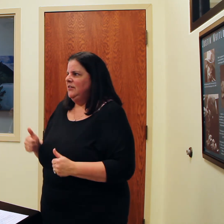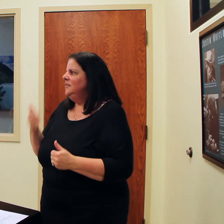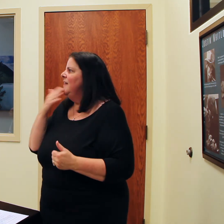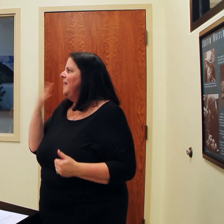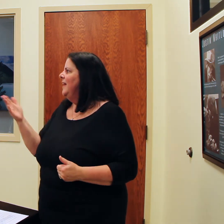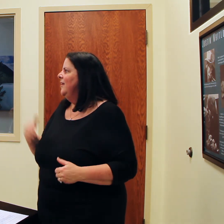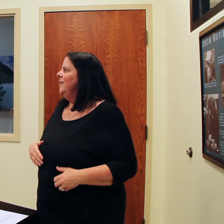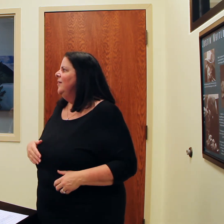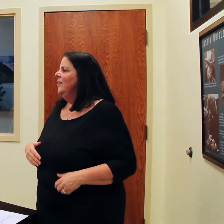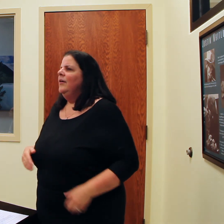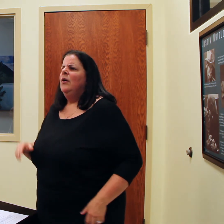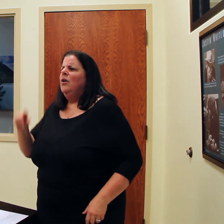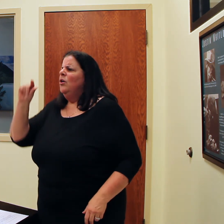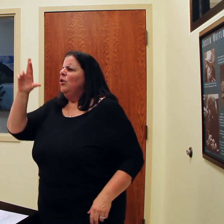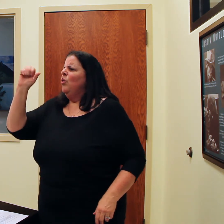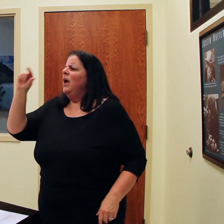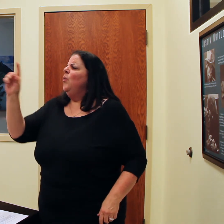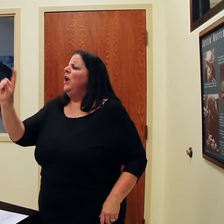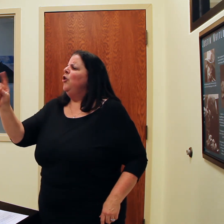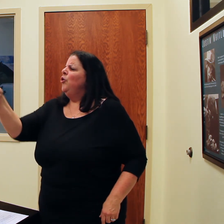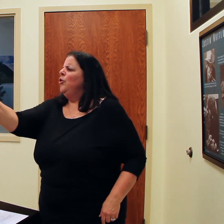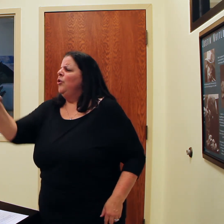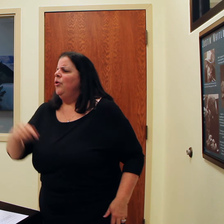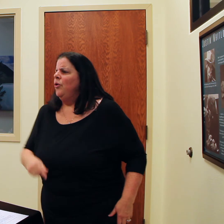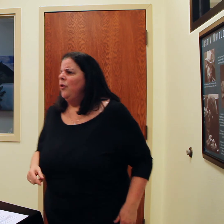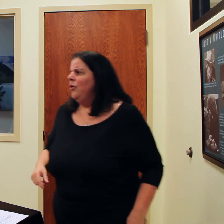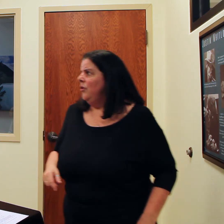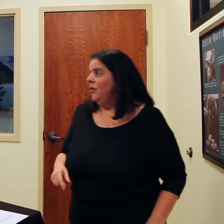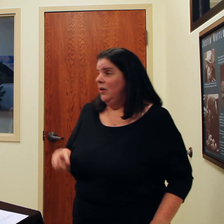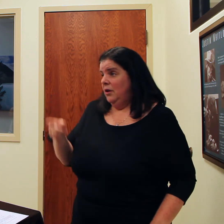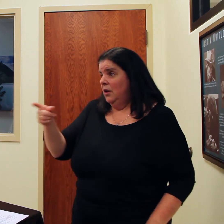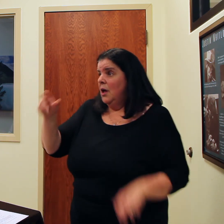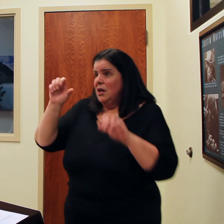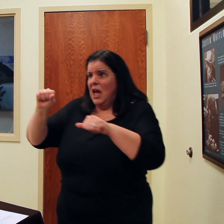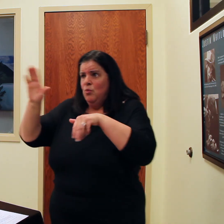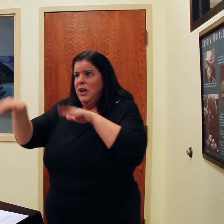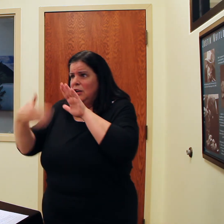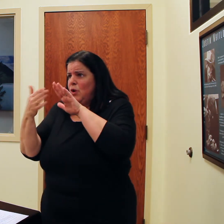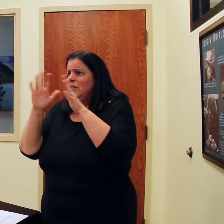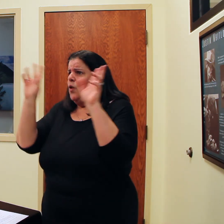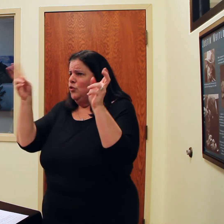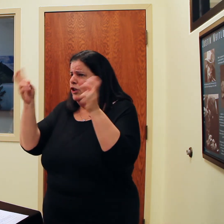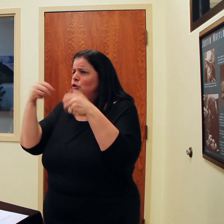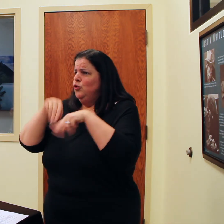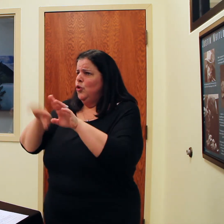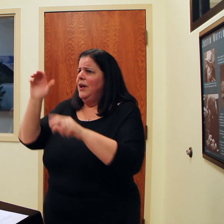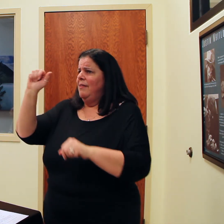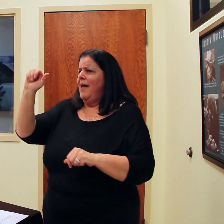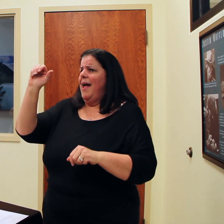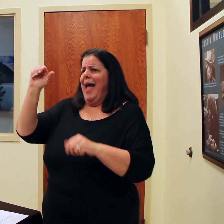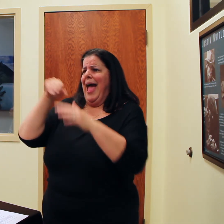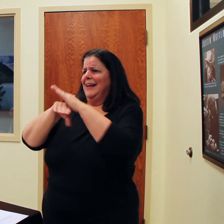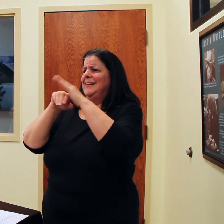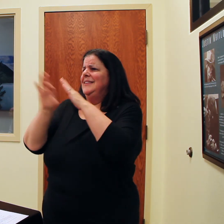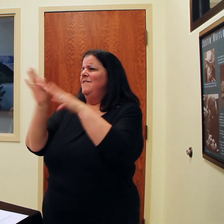[Ben] Where did Greg run off to? Is this stuff that we can address during the Access and Functional Needs Group meeting? Again, I don't want to stray - [Voiceover] Absolutely.